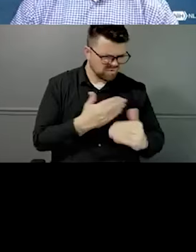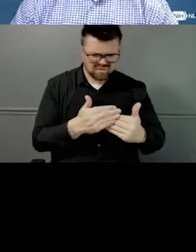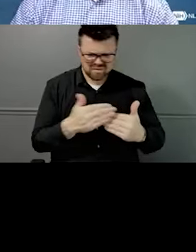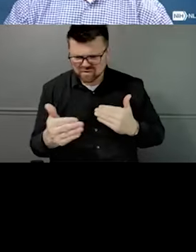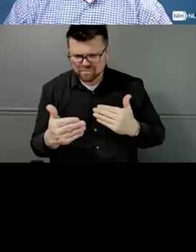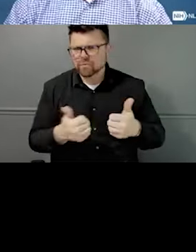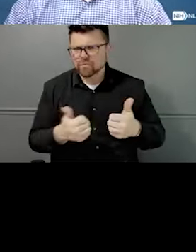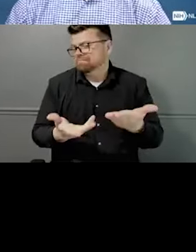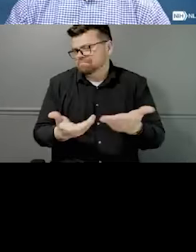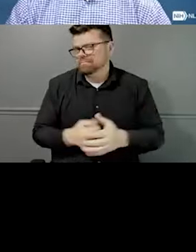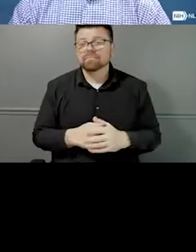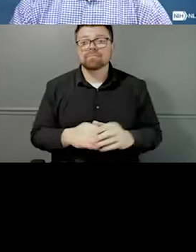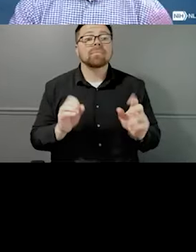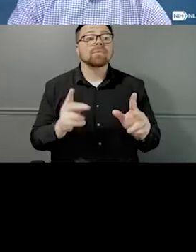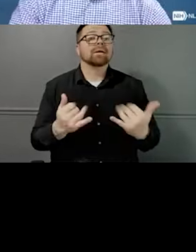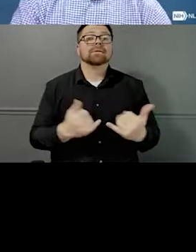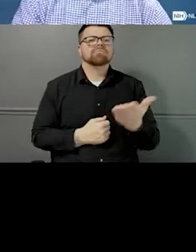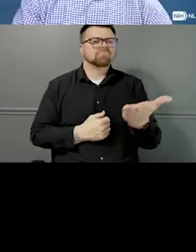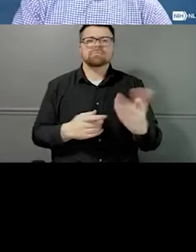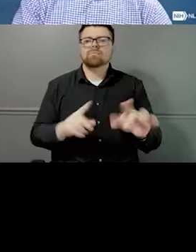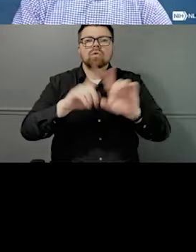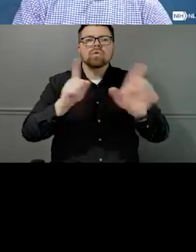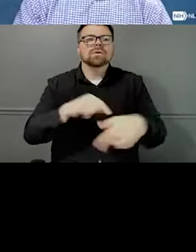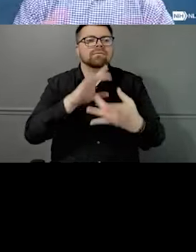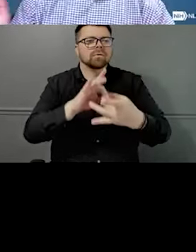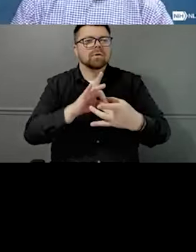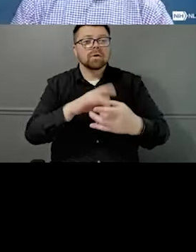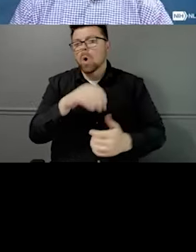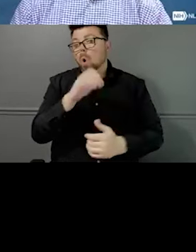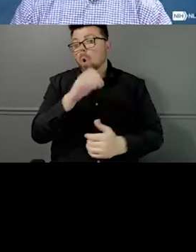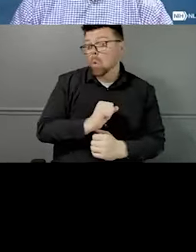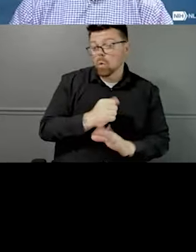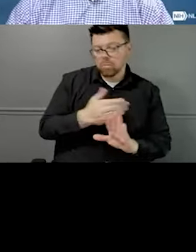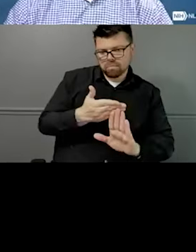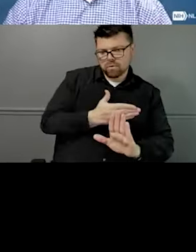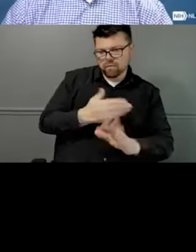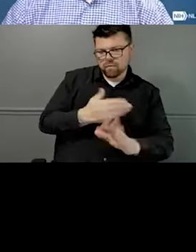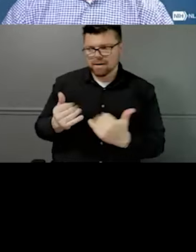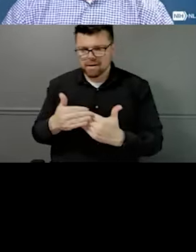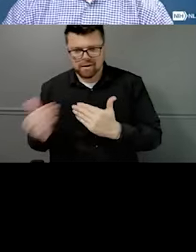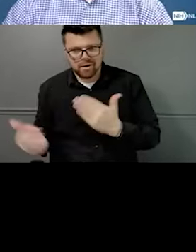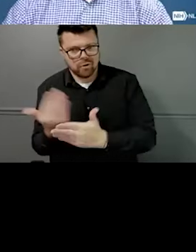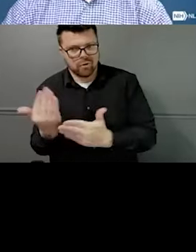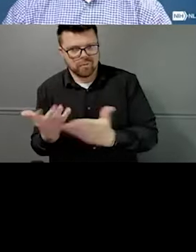What's different between the older version and the newer version? As Jean had mentioned,